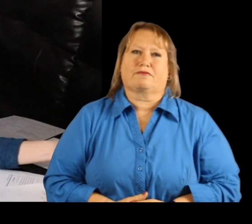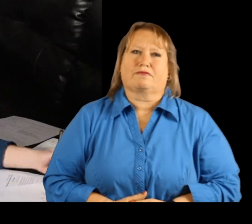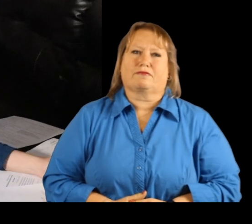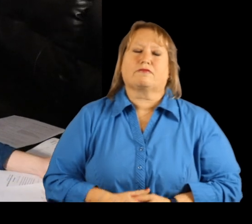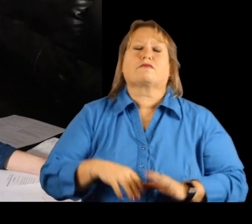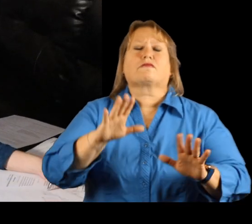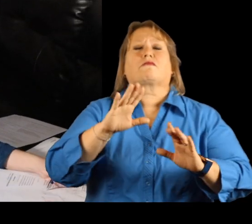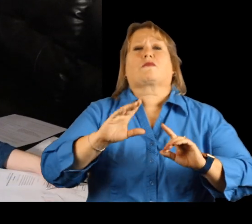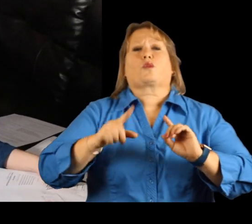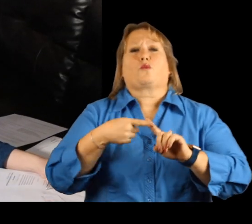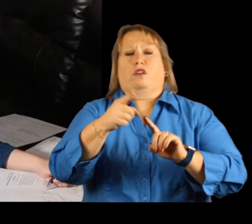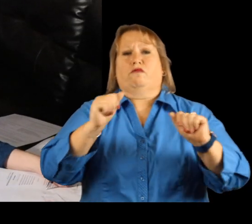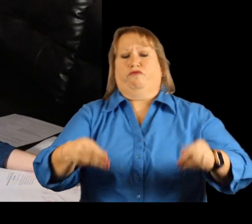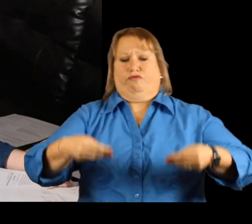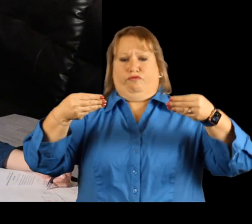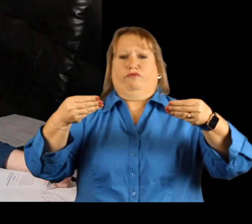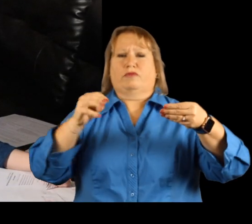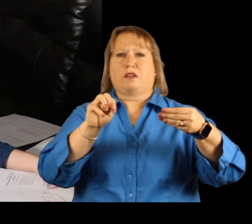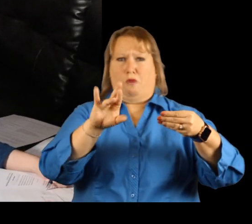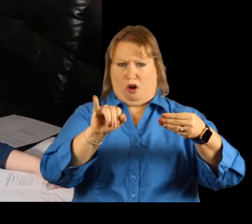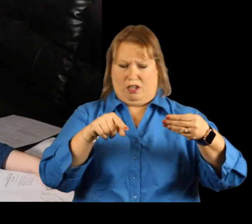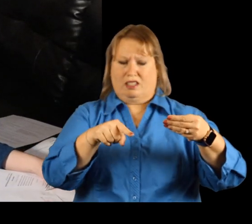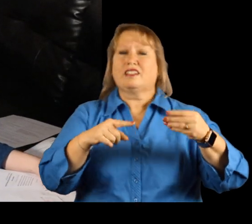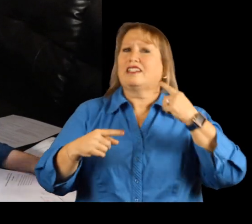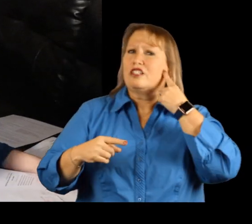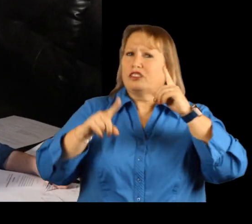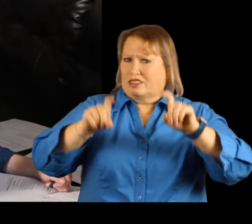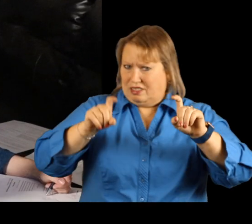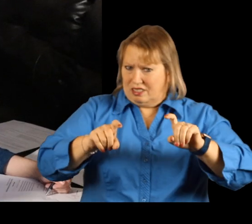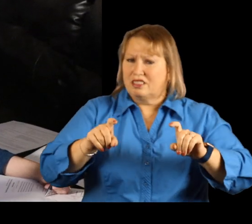So, when he had the MRIs the hearing test that that they did while he was having the MRI